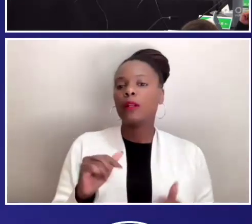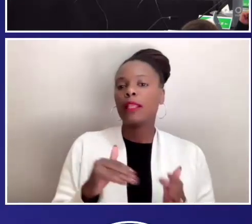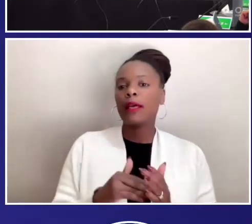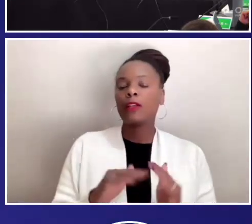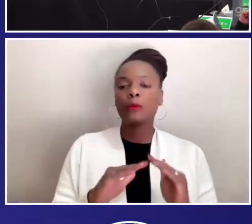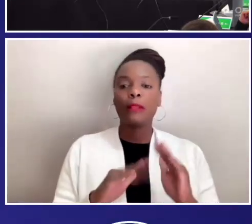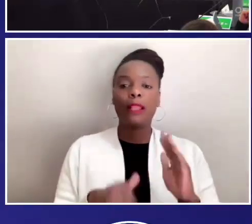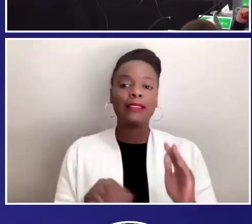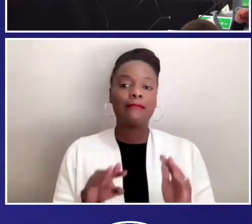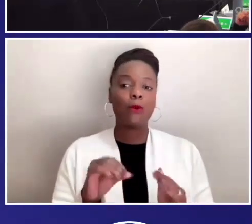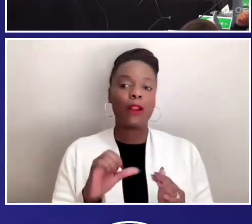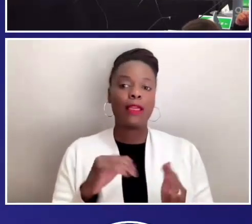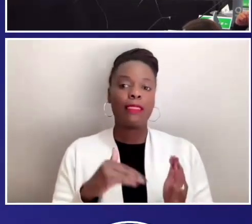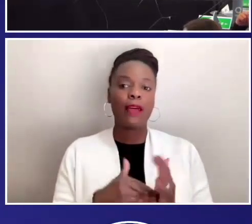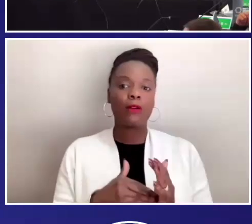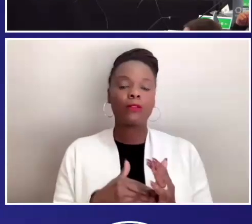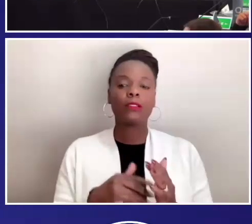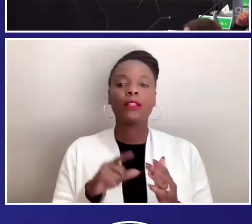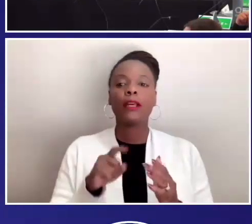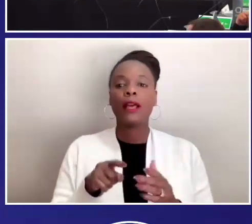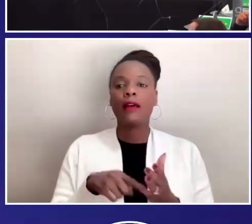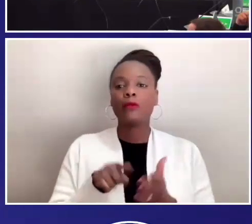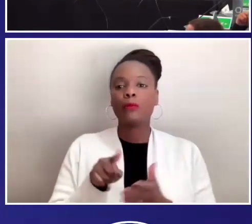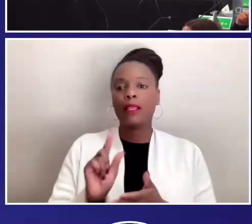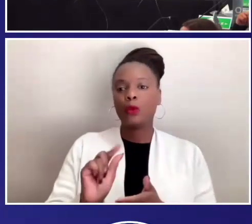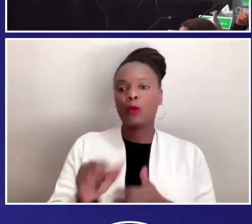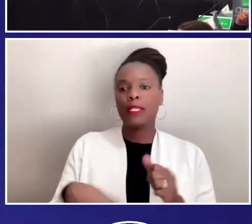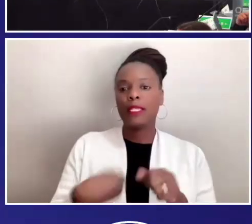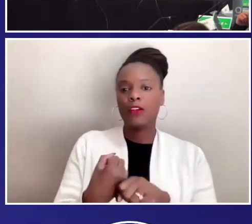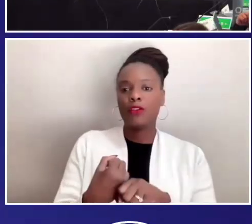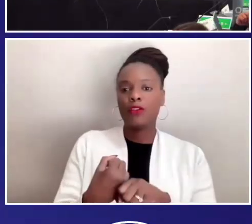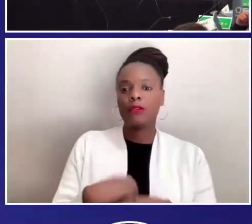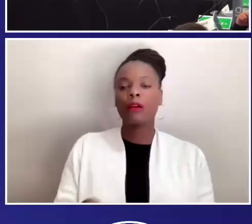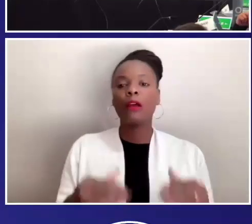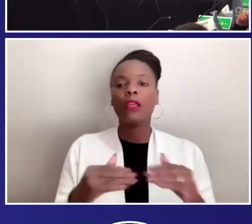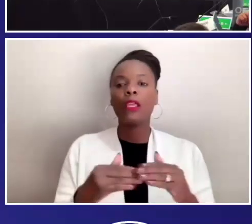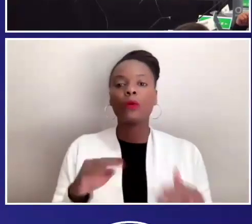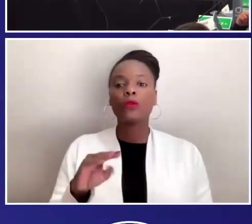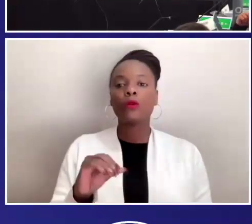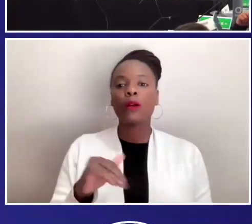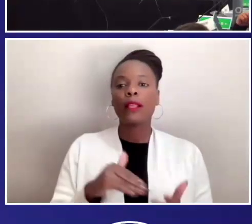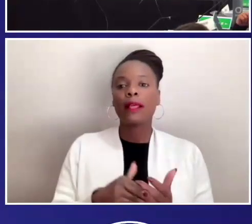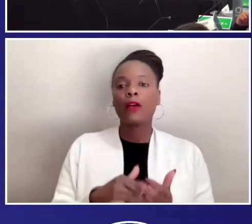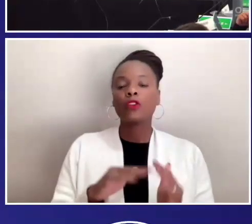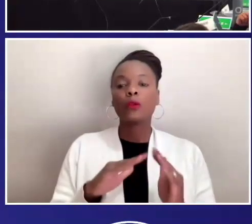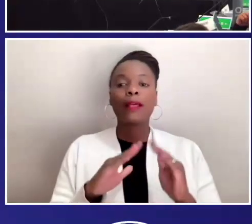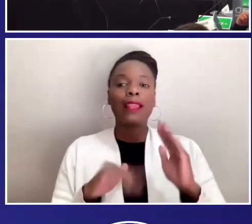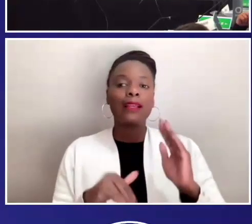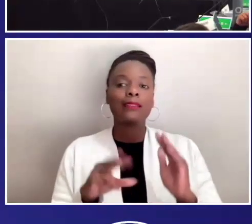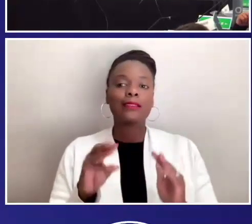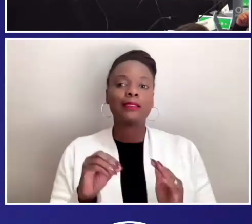loan within 25 years of entering repayment. And equal to or greater than $60,000,